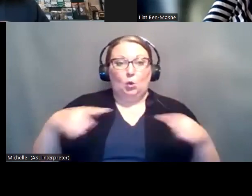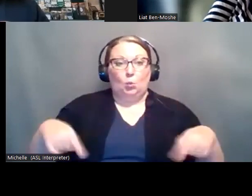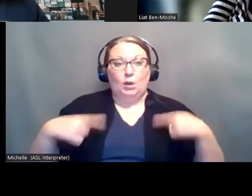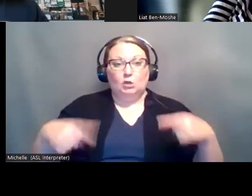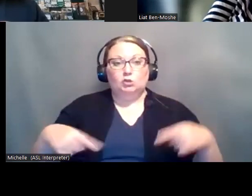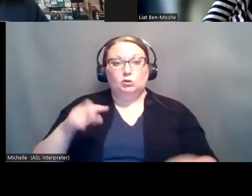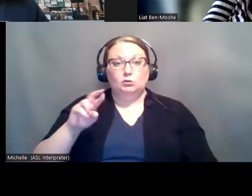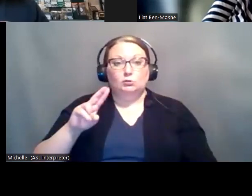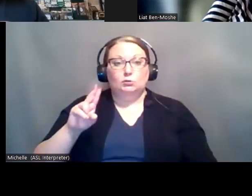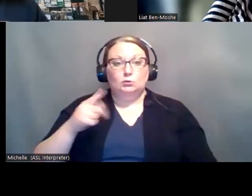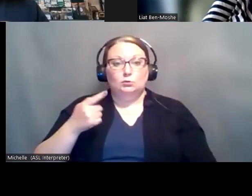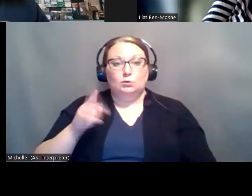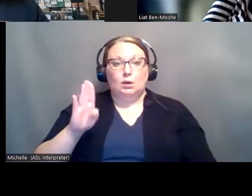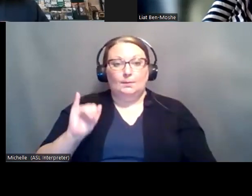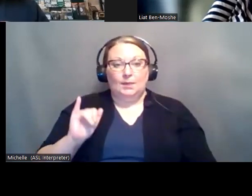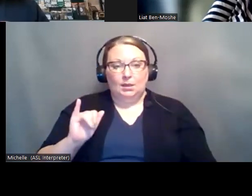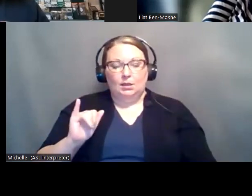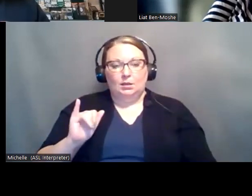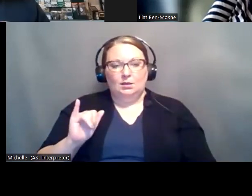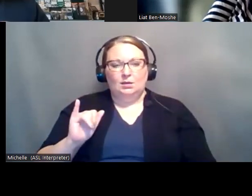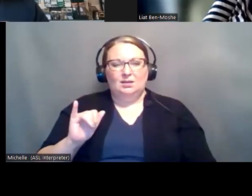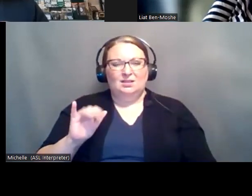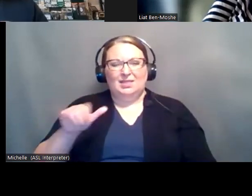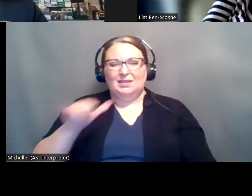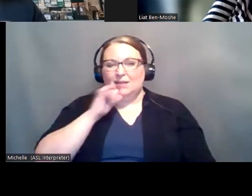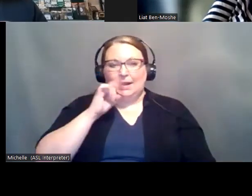it's not a simulation activity.